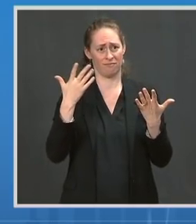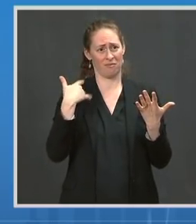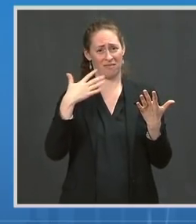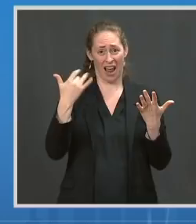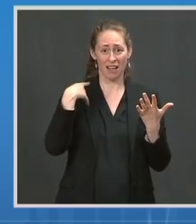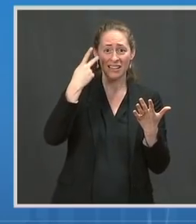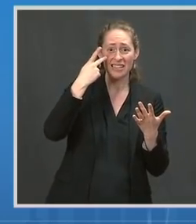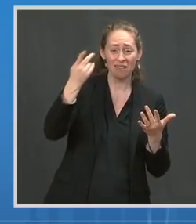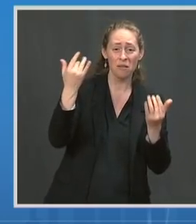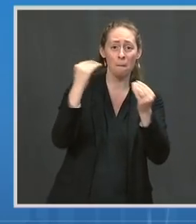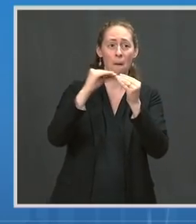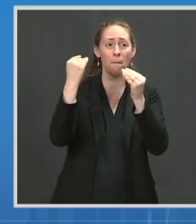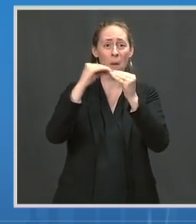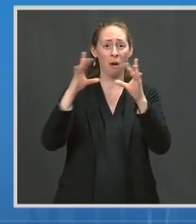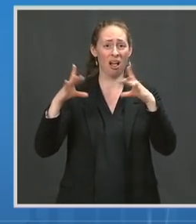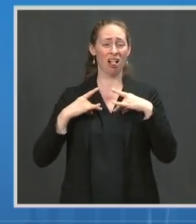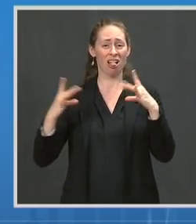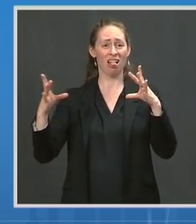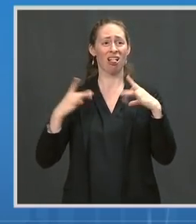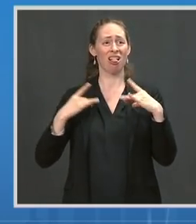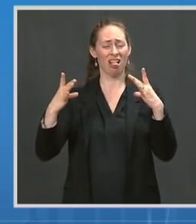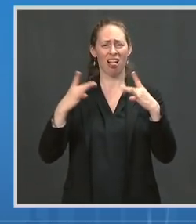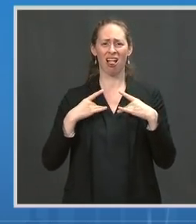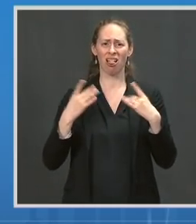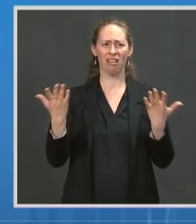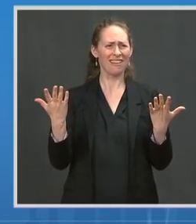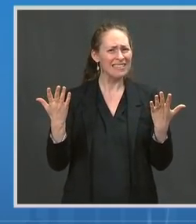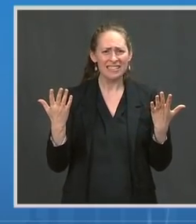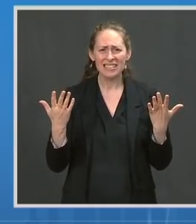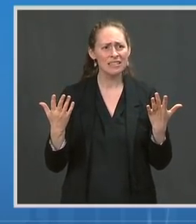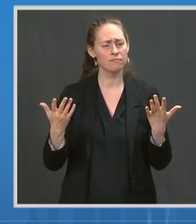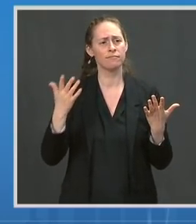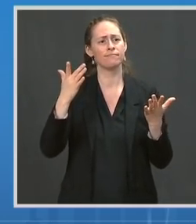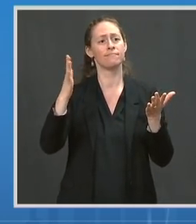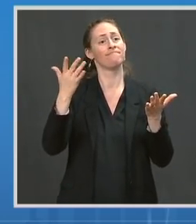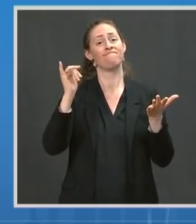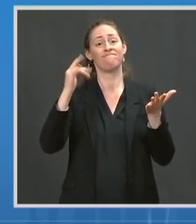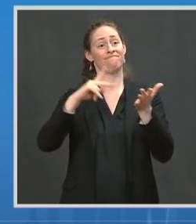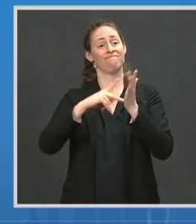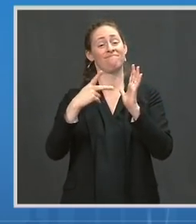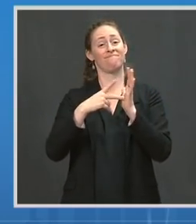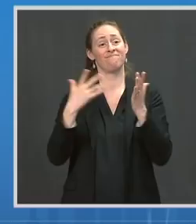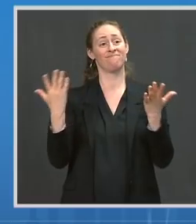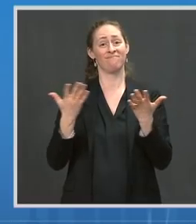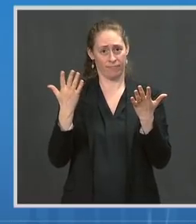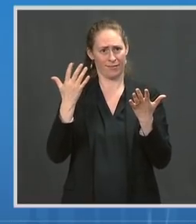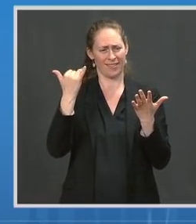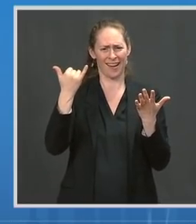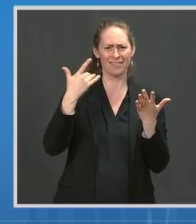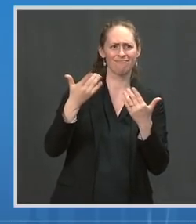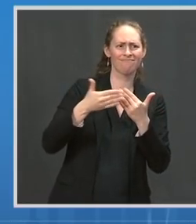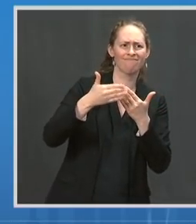in states across the country, such as relaxed mask mandates or loosened restrictions on indoor restaurant seating.